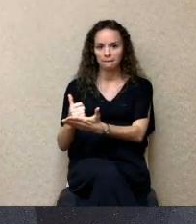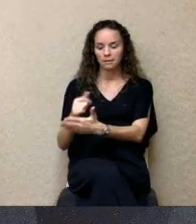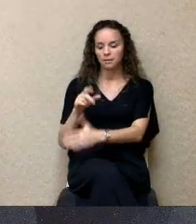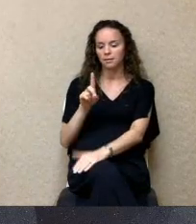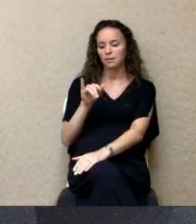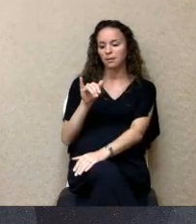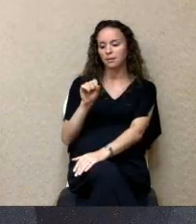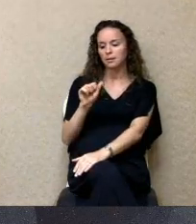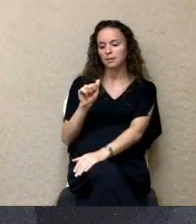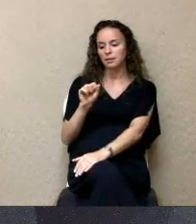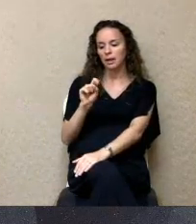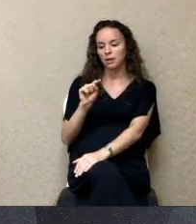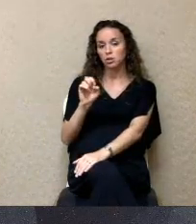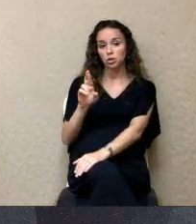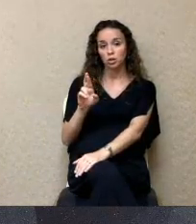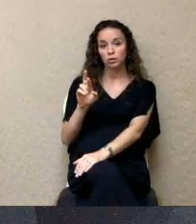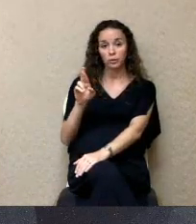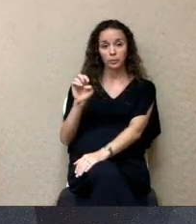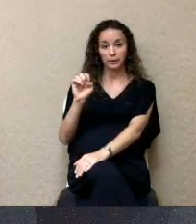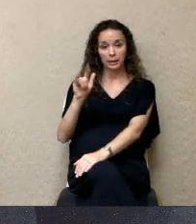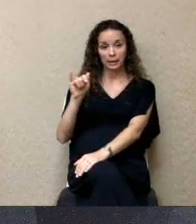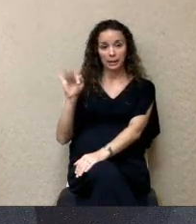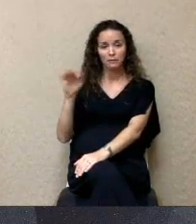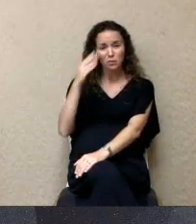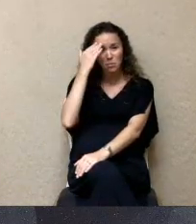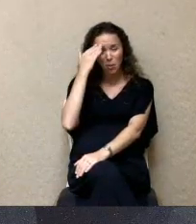You have all the hurricanes and the floods and all the